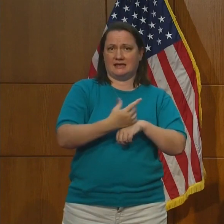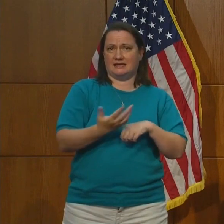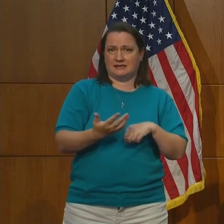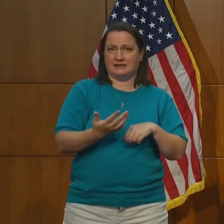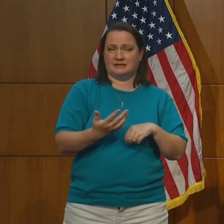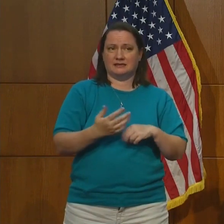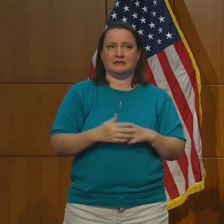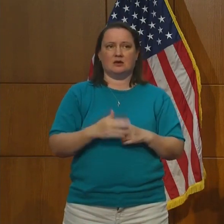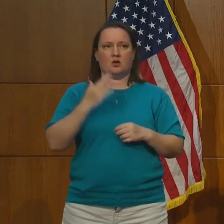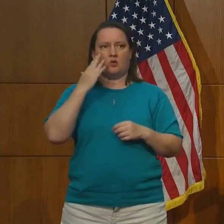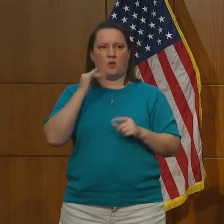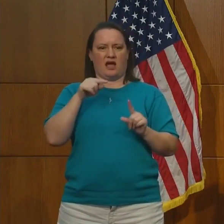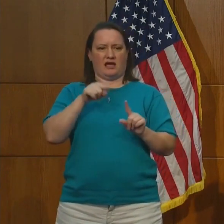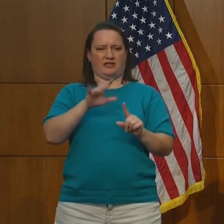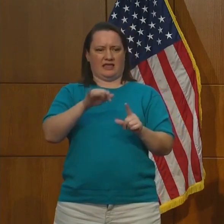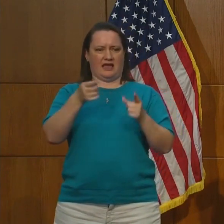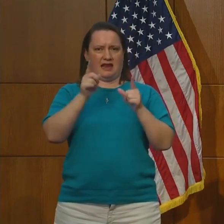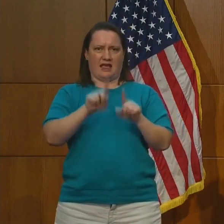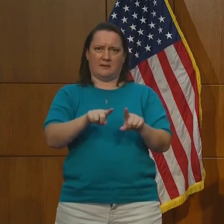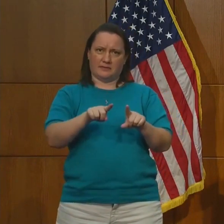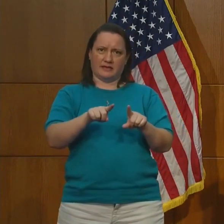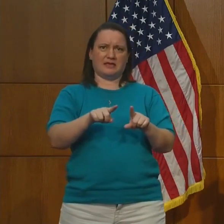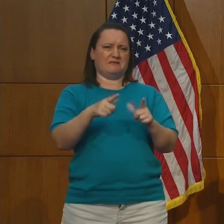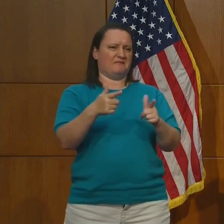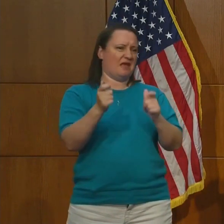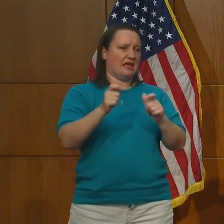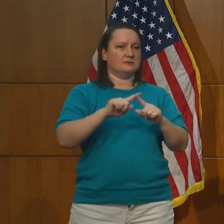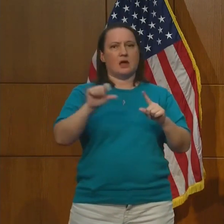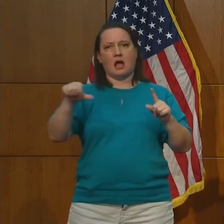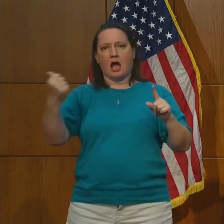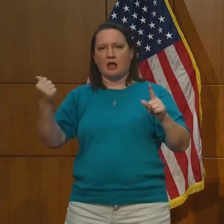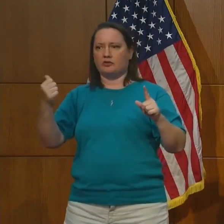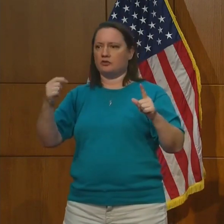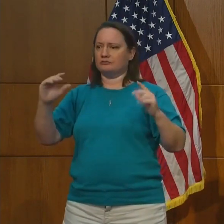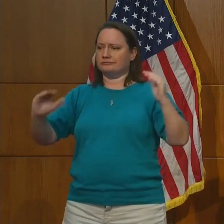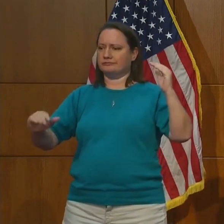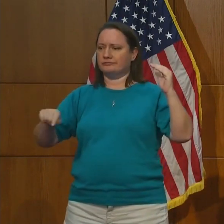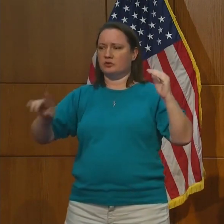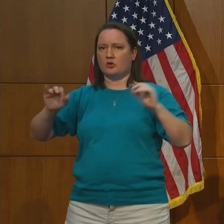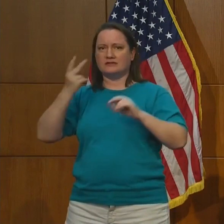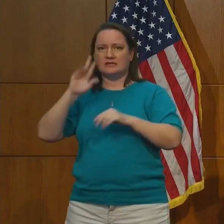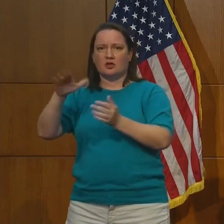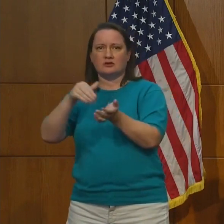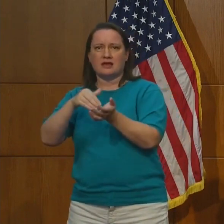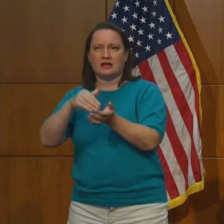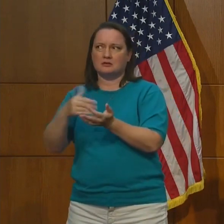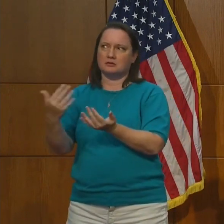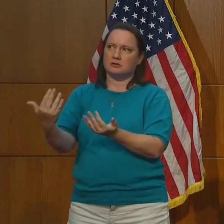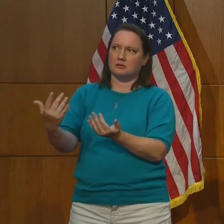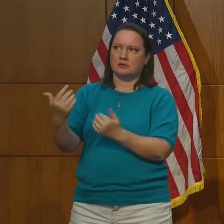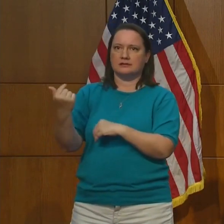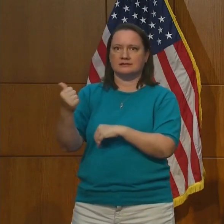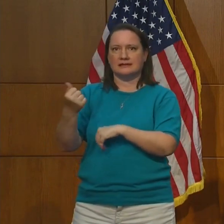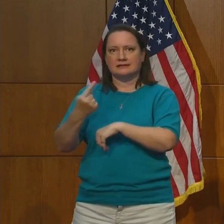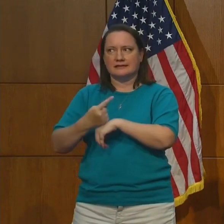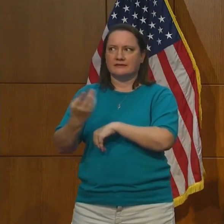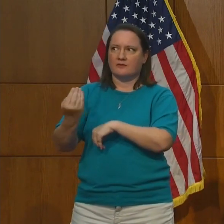GET TEST- WHETHER IT BE ONCE A DAY OR TWICE A DAY GET THE RESULTS BACK. SO WHAT SHOULD